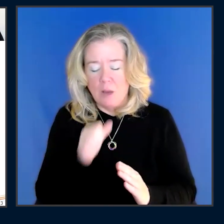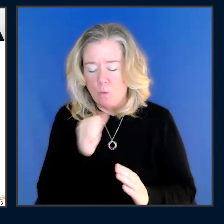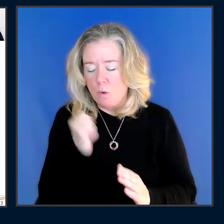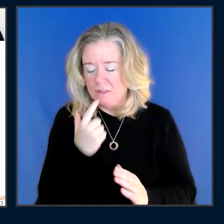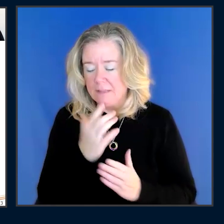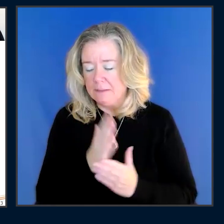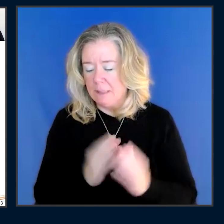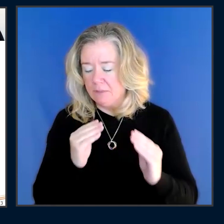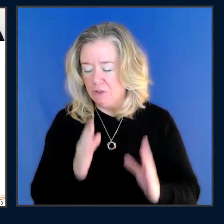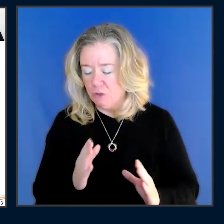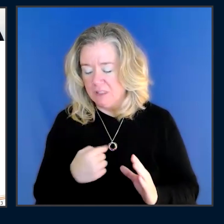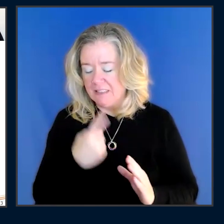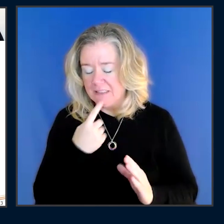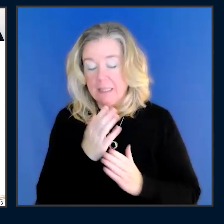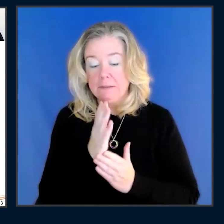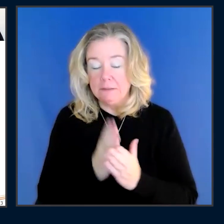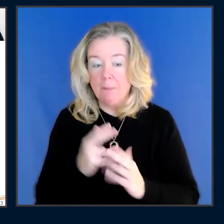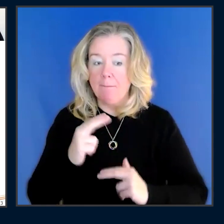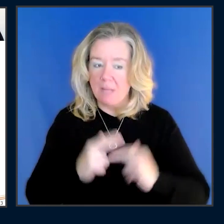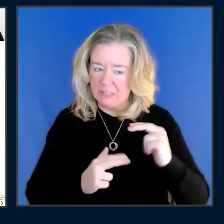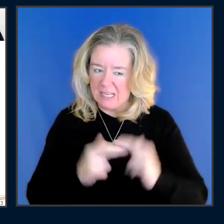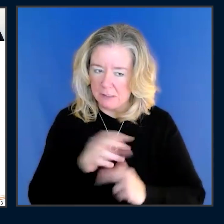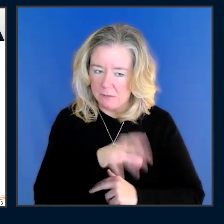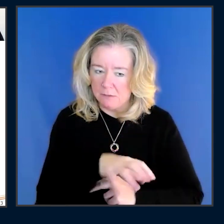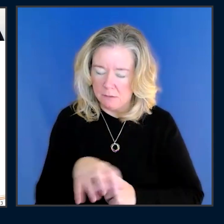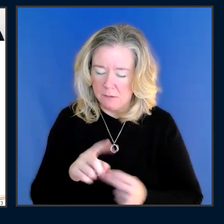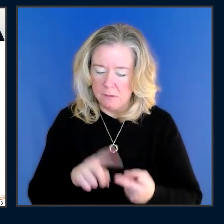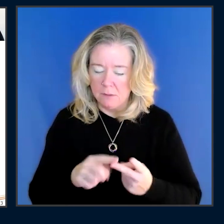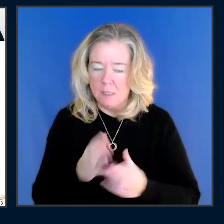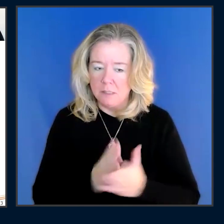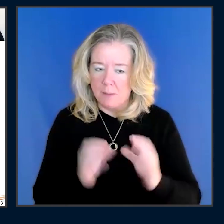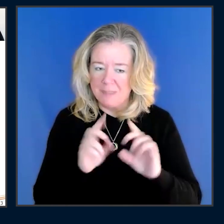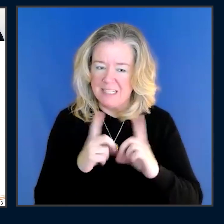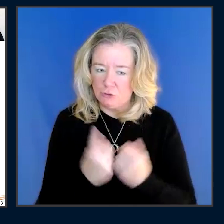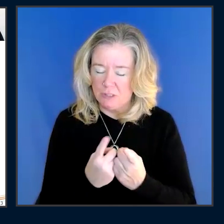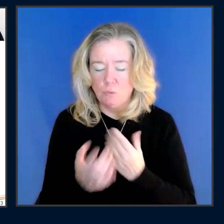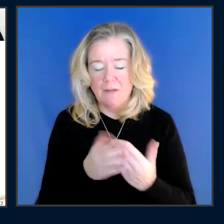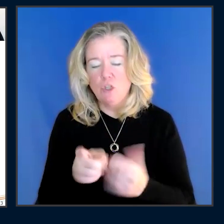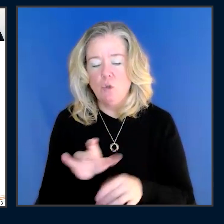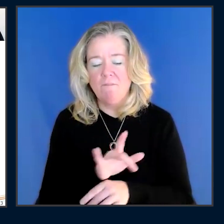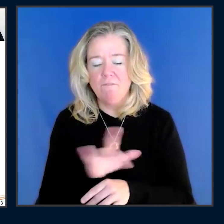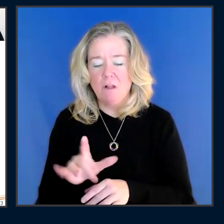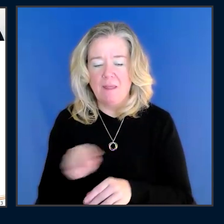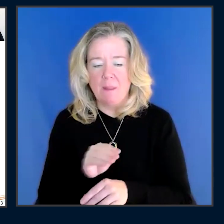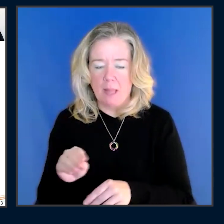And I won't just say some teachers-- some buildings, some districts, whatever you could fill